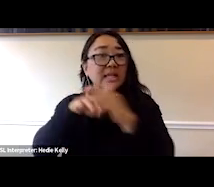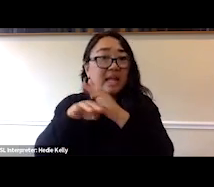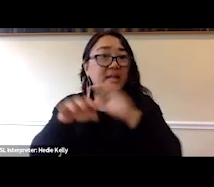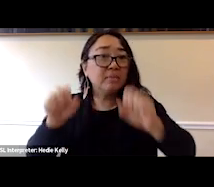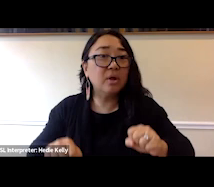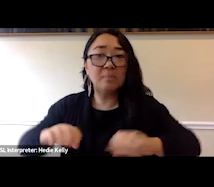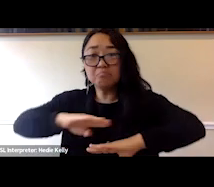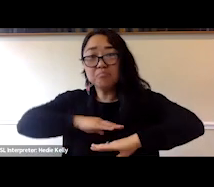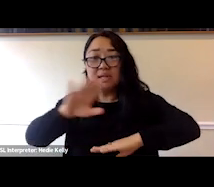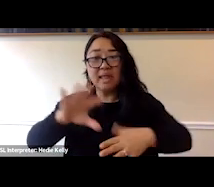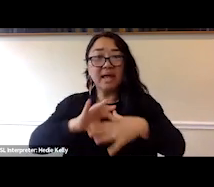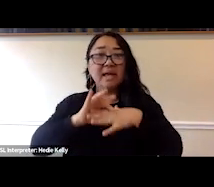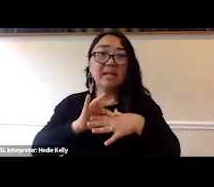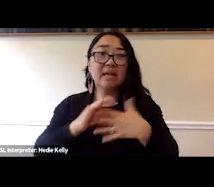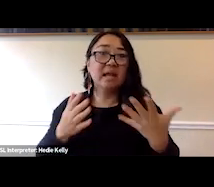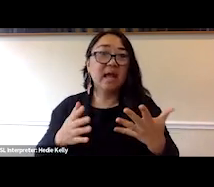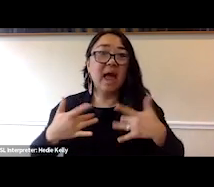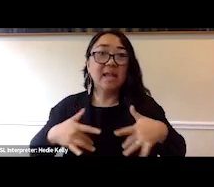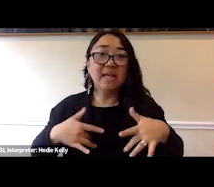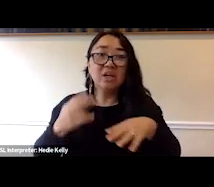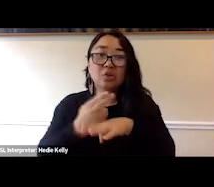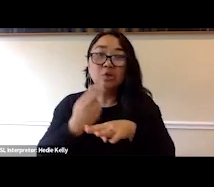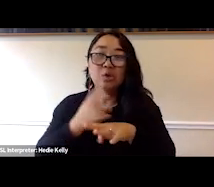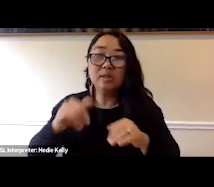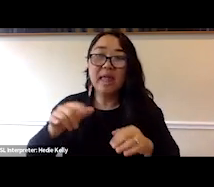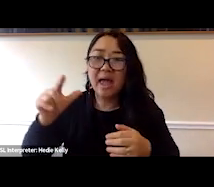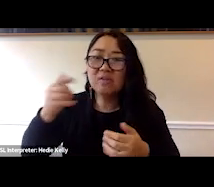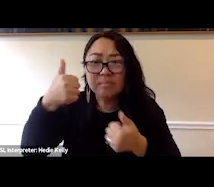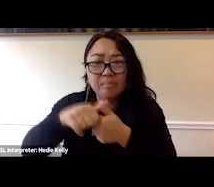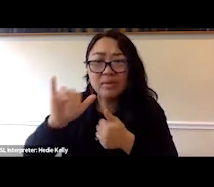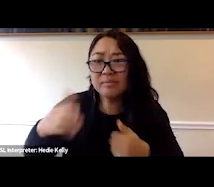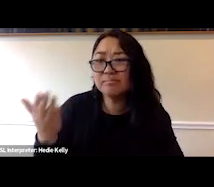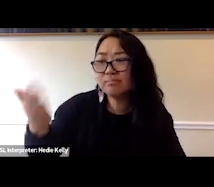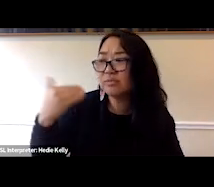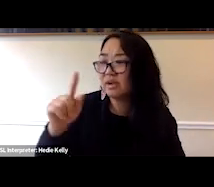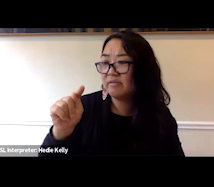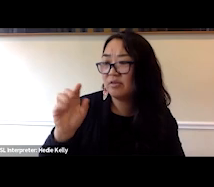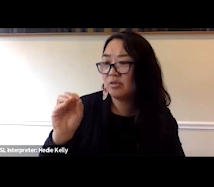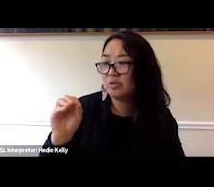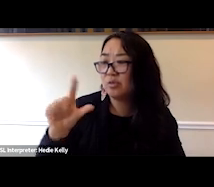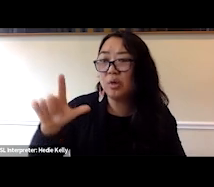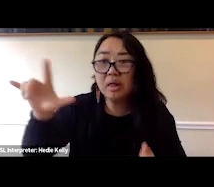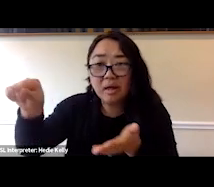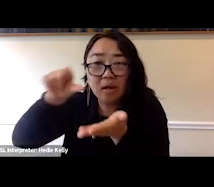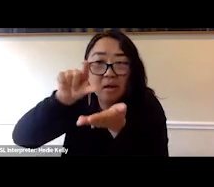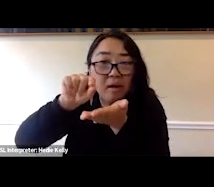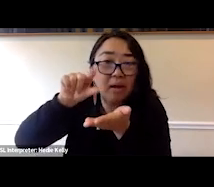perhaps I didn't run an eye dropper tool on this to see for sure, but it looks certainly more legible than the other example.